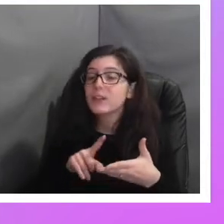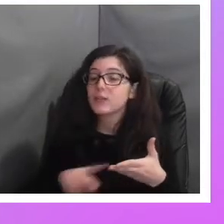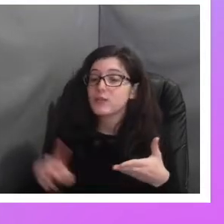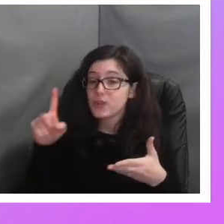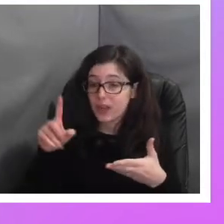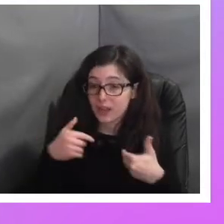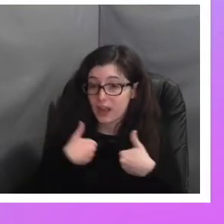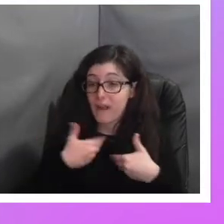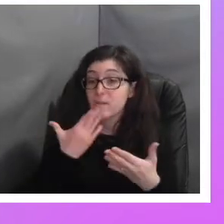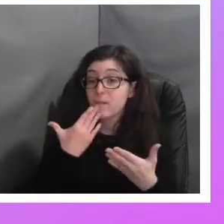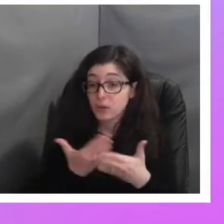and feedback.